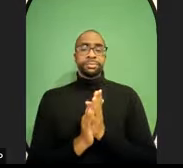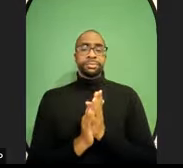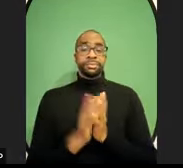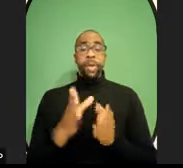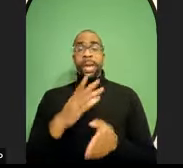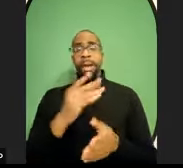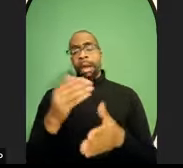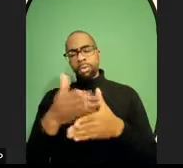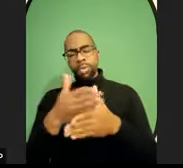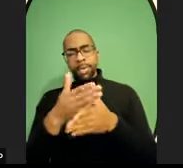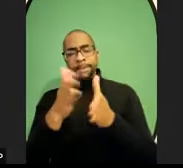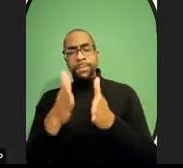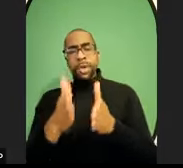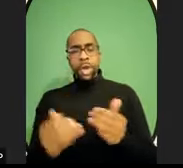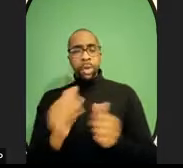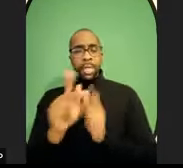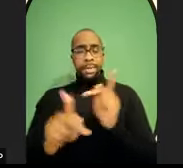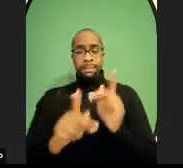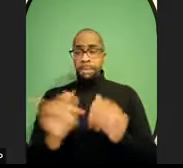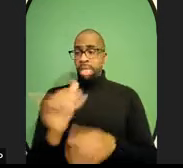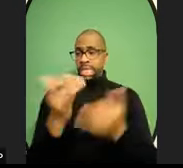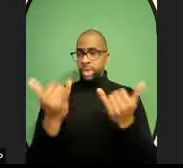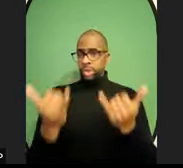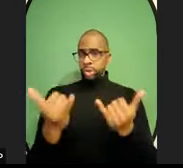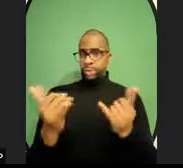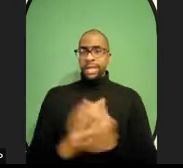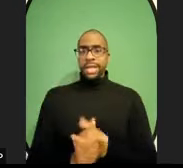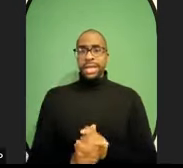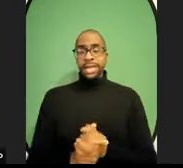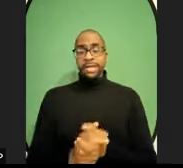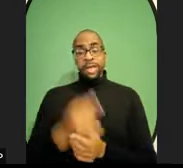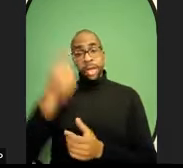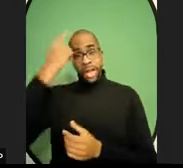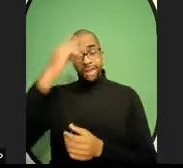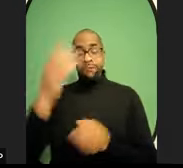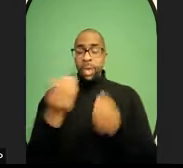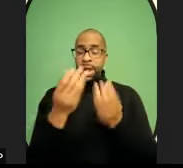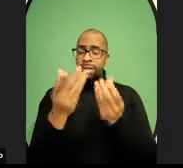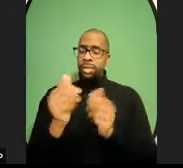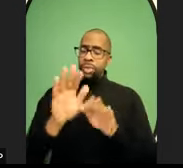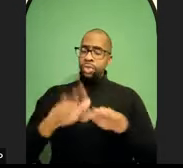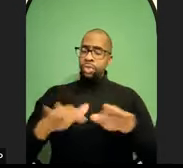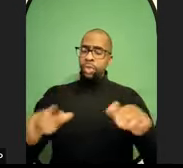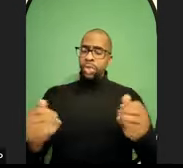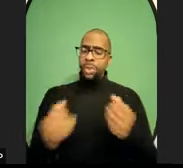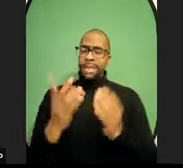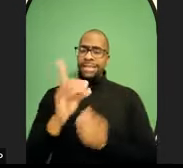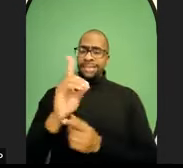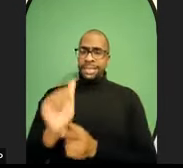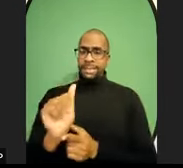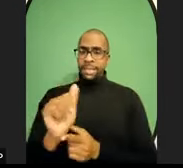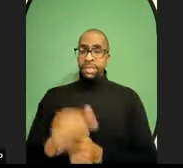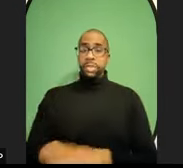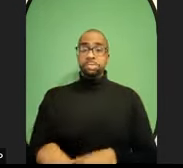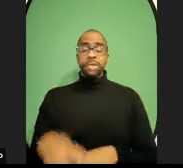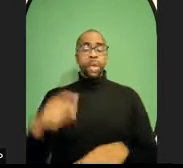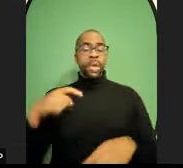and development and we partner. d with d with Professionals like we have tonight, as well as policymakers to improve outcomes for all children with disabilities.